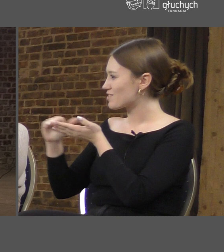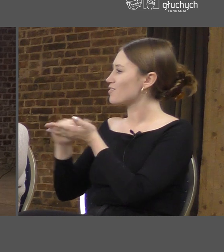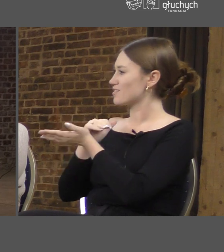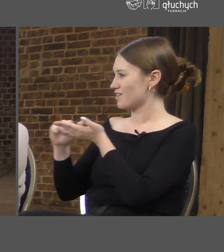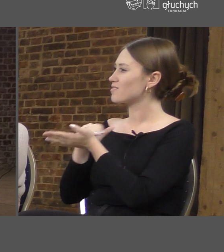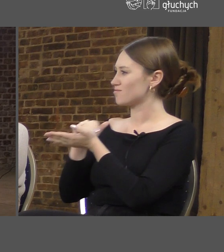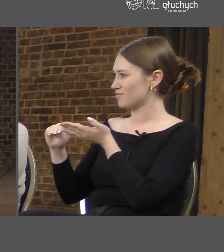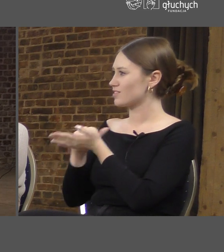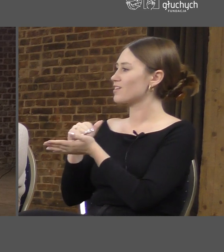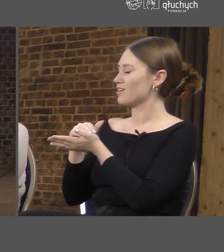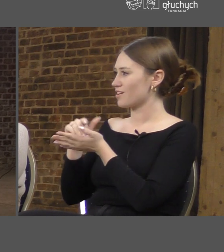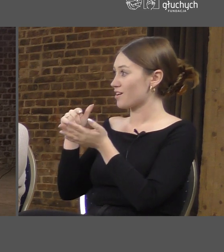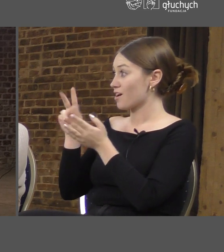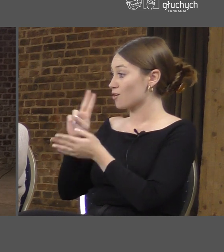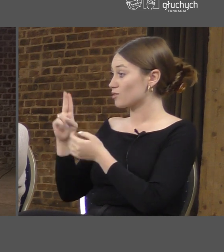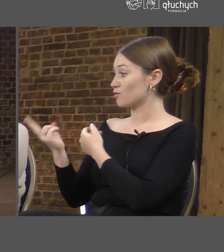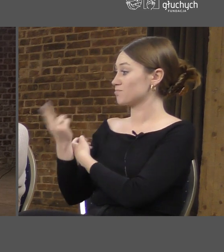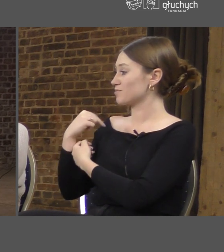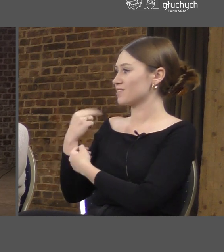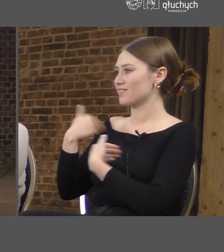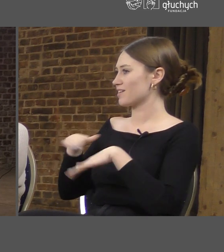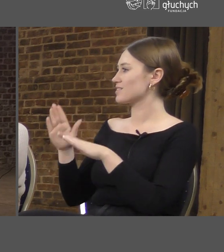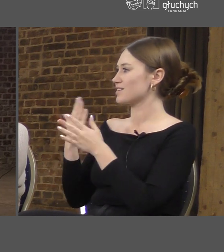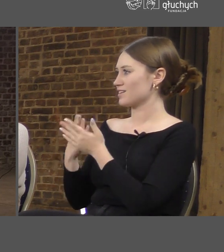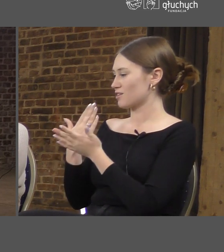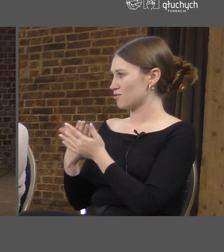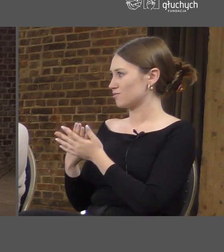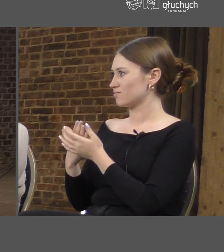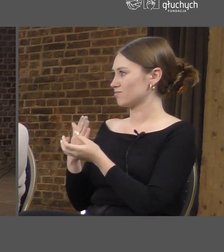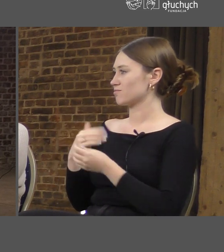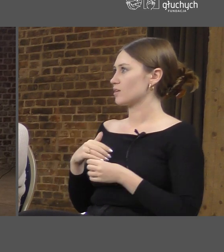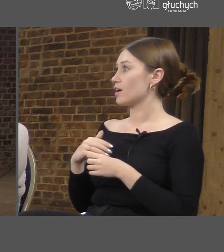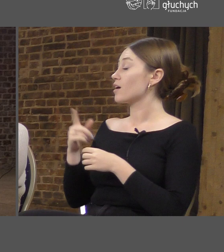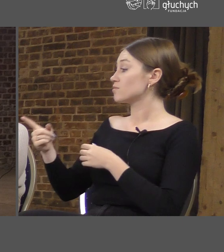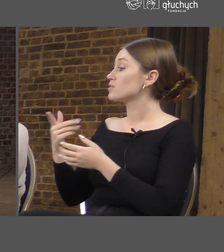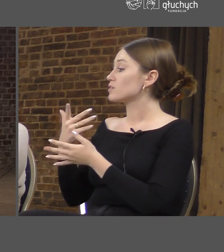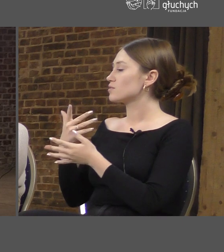and no employer wants to take her on, on the grounds that she is so poorly ...